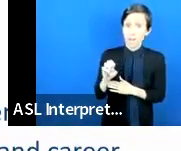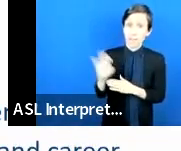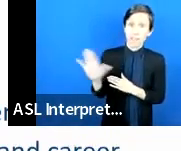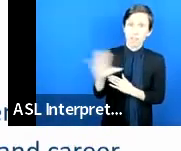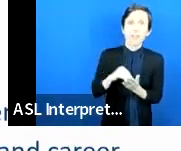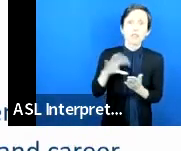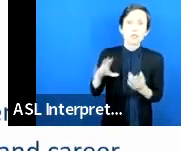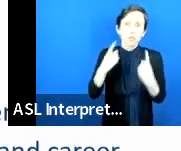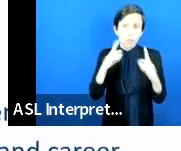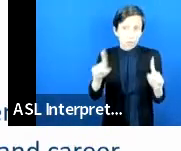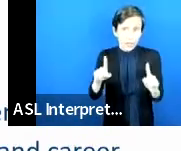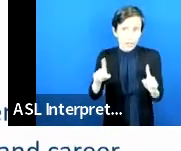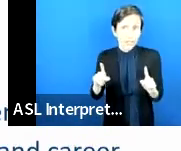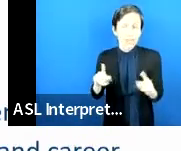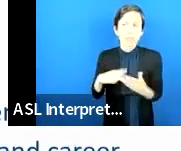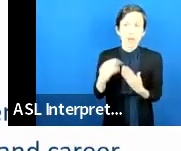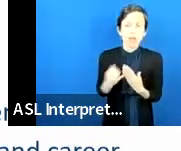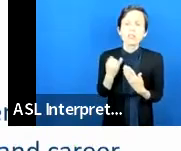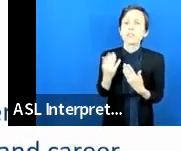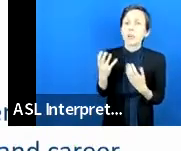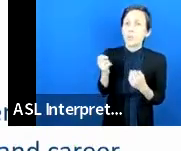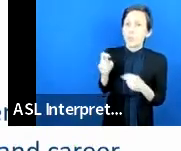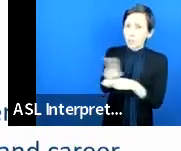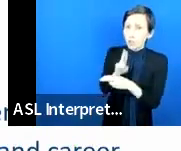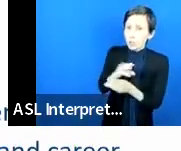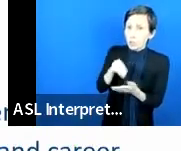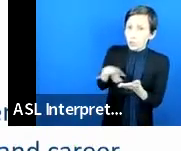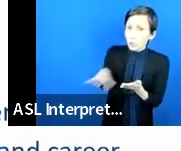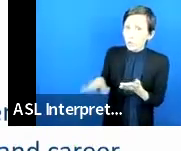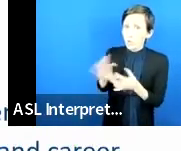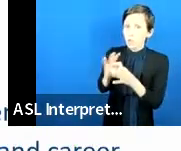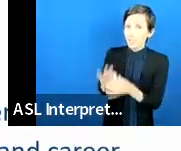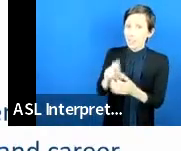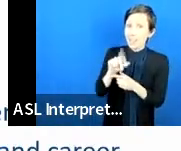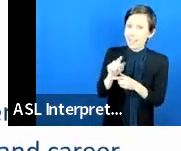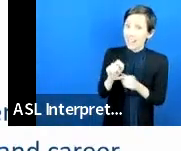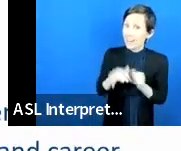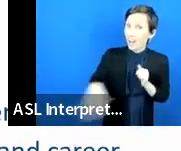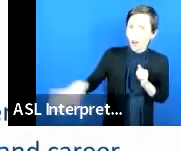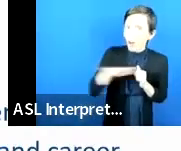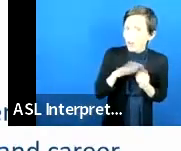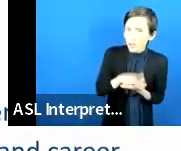which seeks to leverage the immense student related data across our campus to inform action